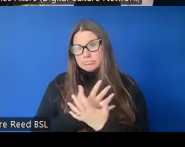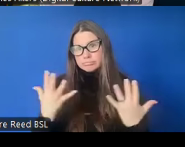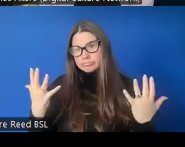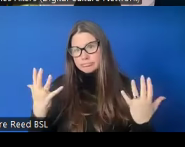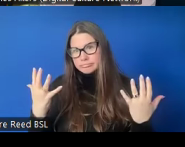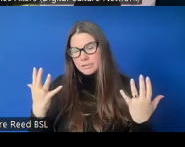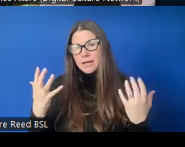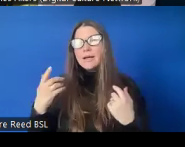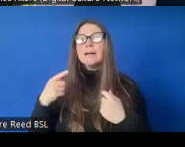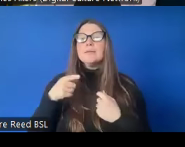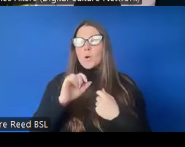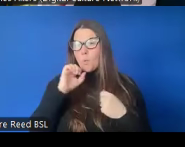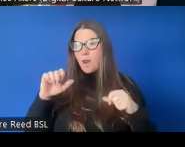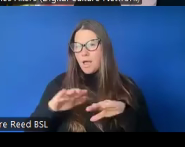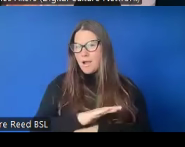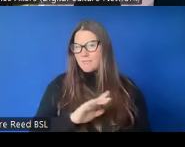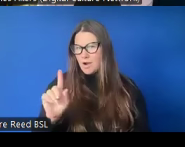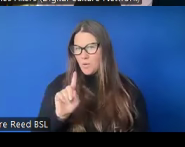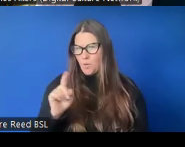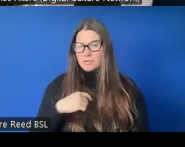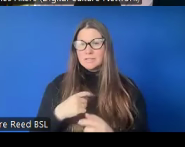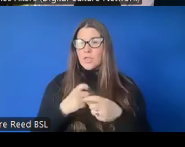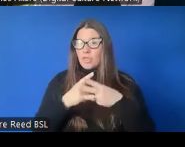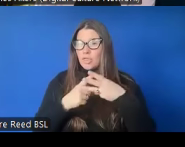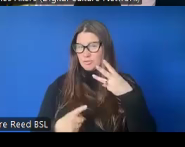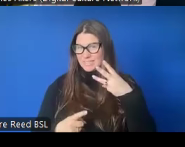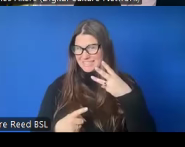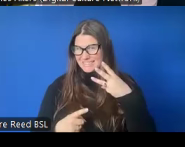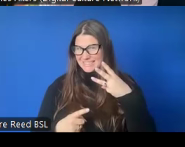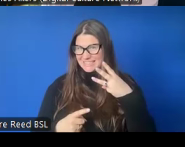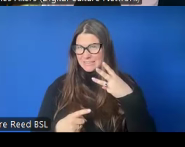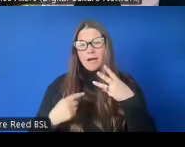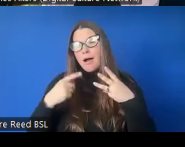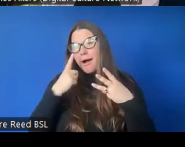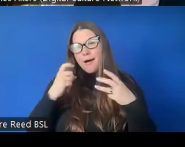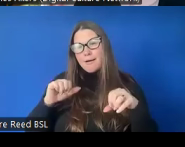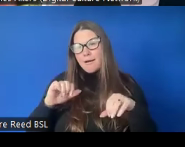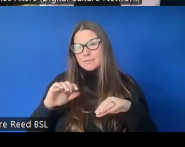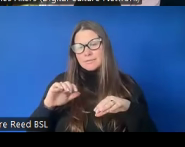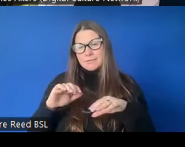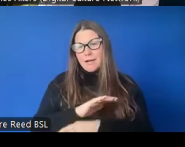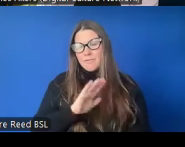The things that we're going to talk about today is three main areas. We can't talk about everything because it is a massive topic,